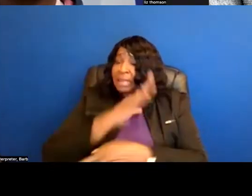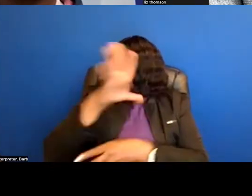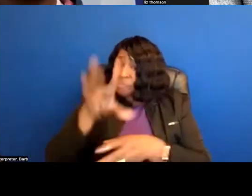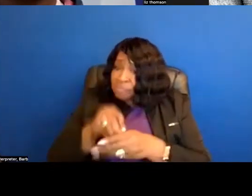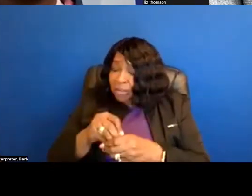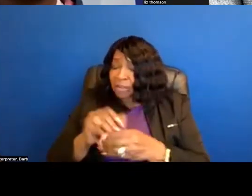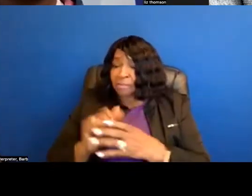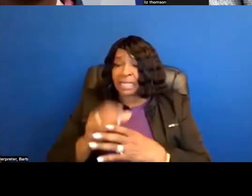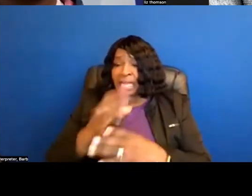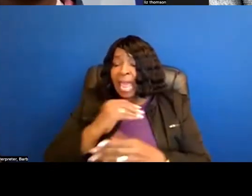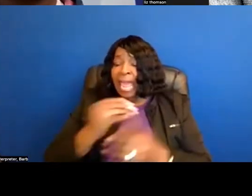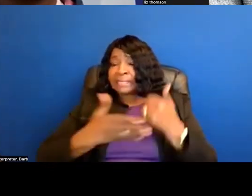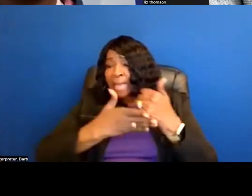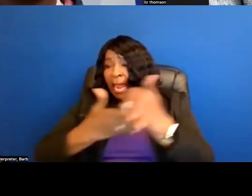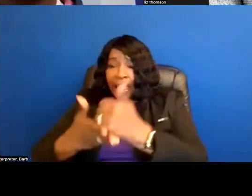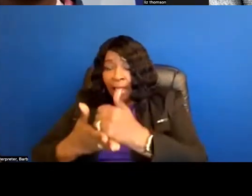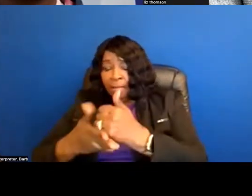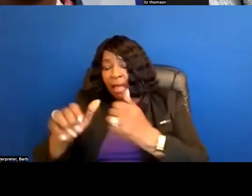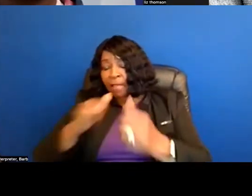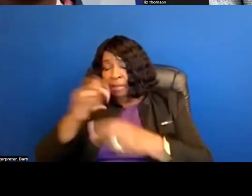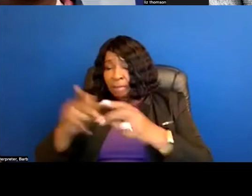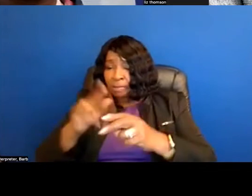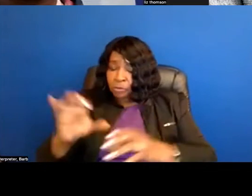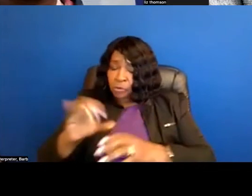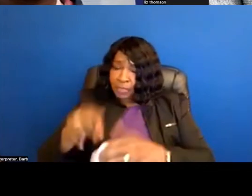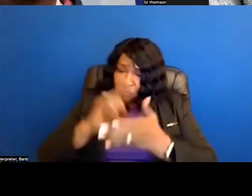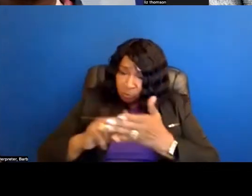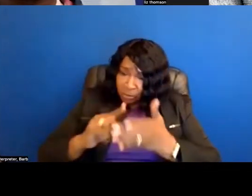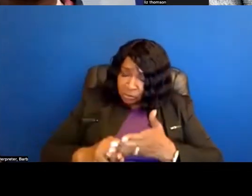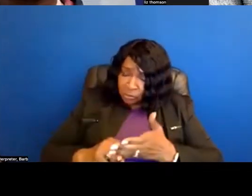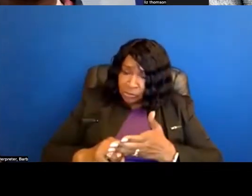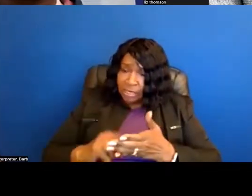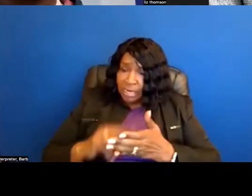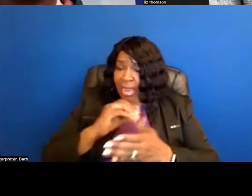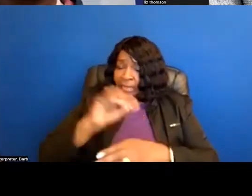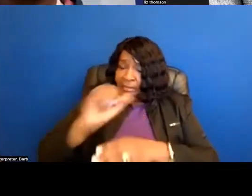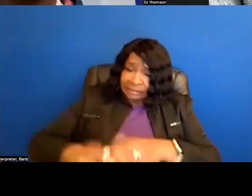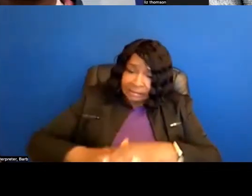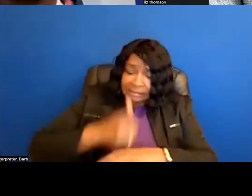and to help others to do this research and to lay a ground work to do this research.